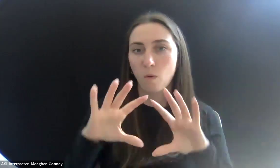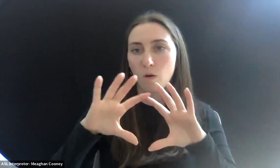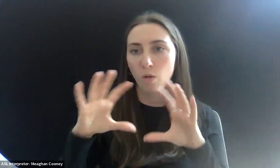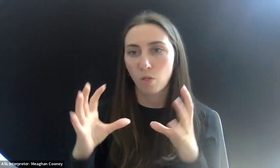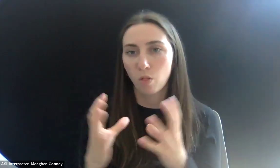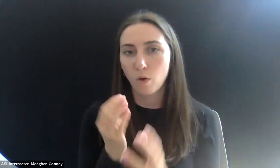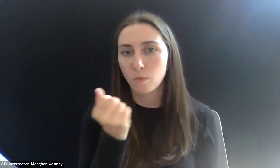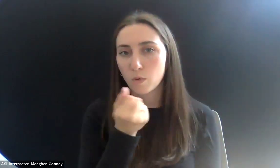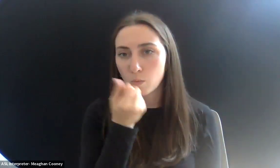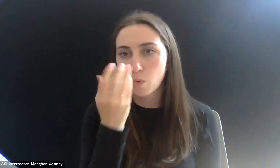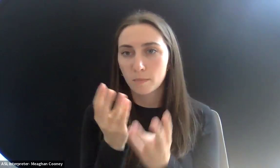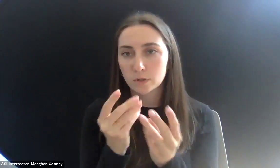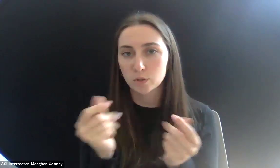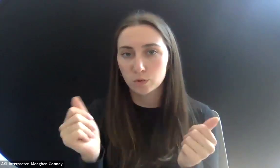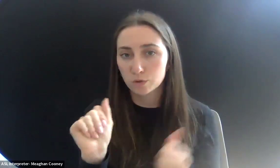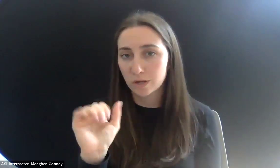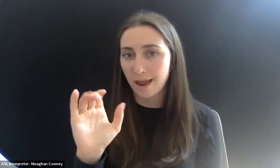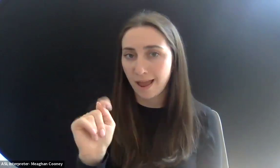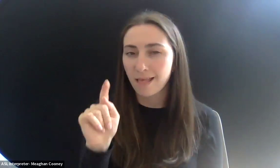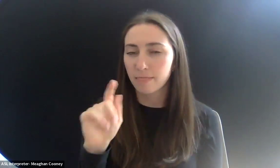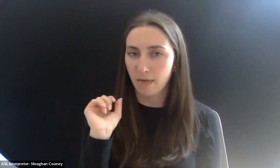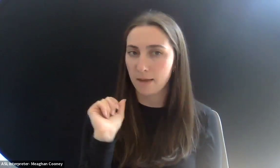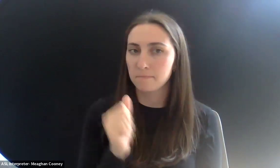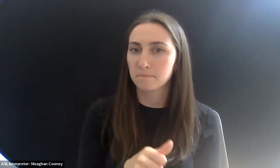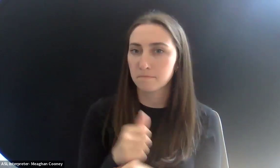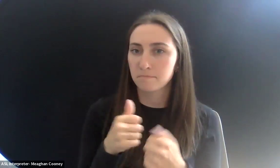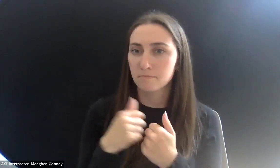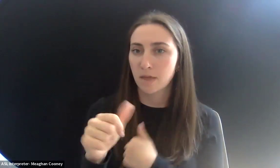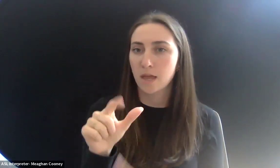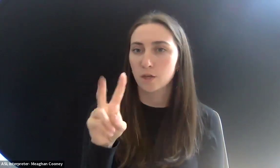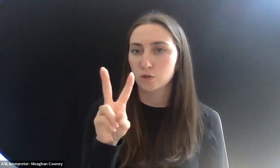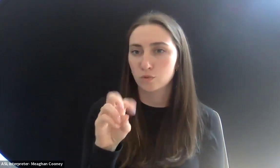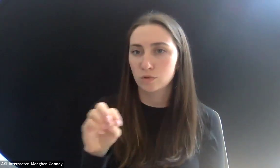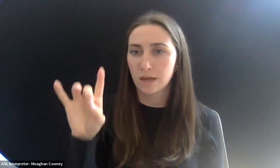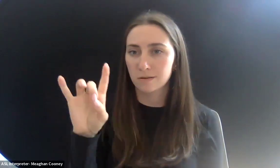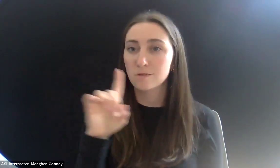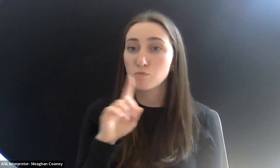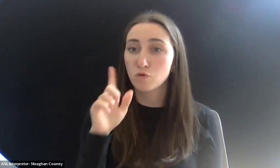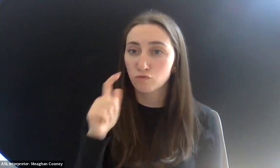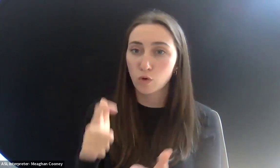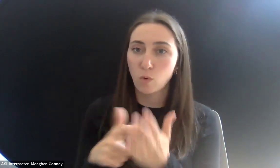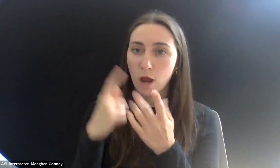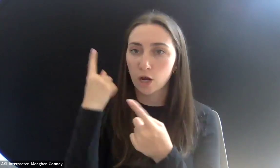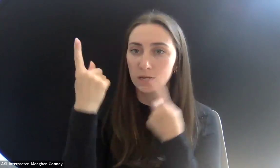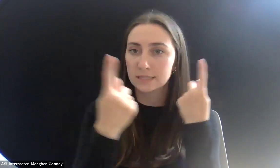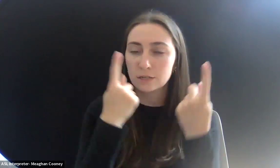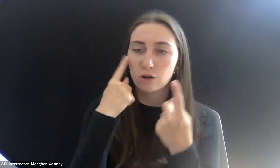that was passed in 2008 to require consideration of climate change at MEPA.